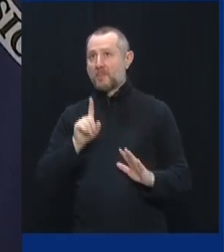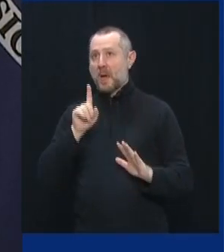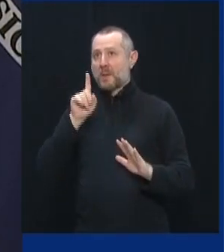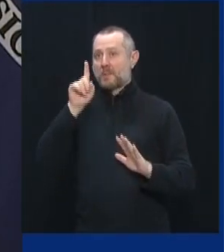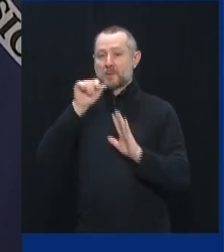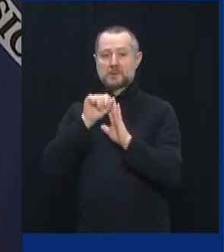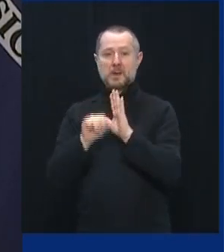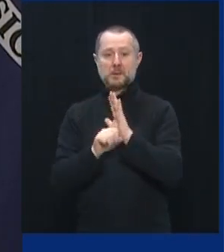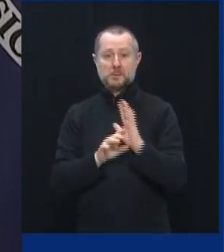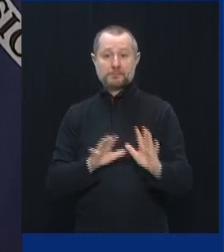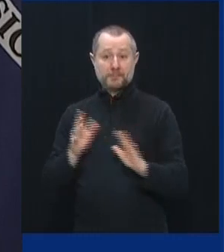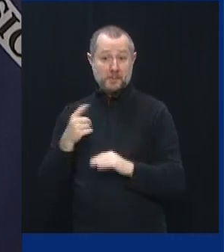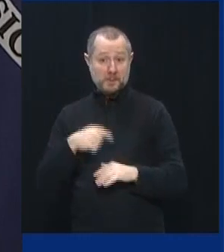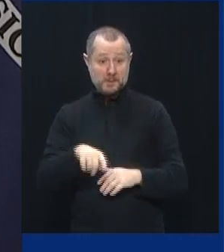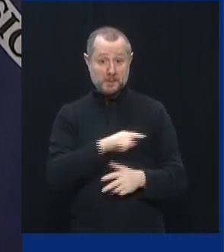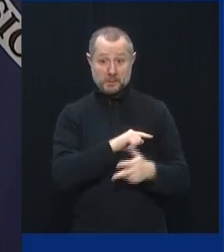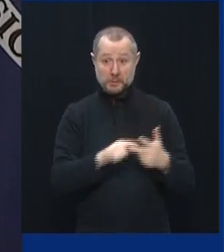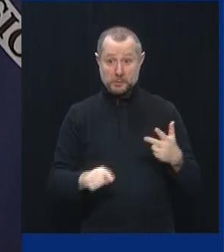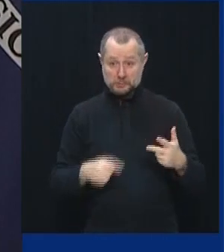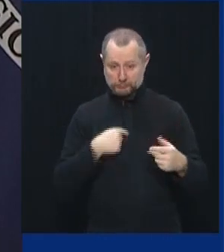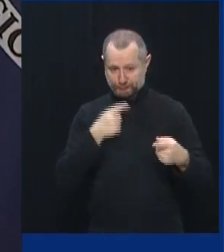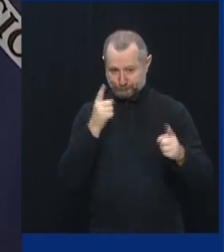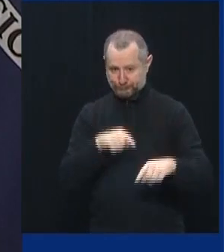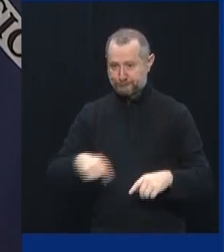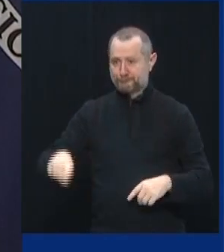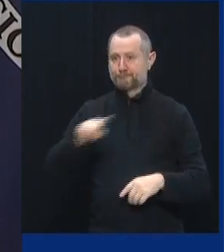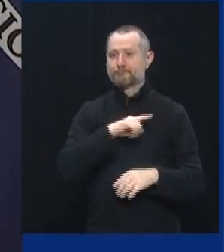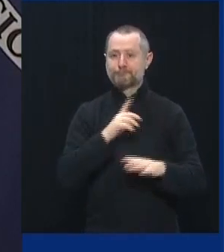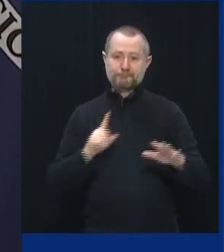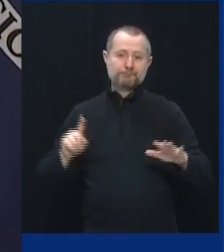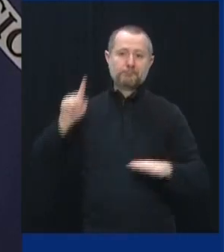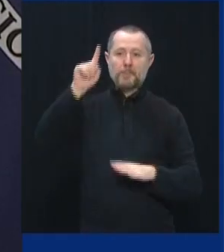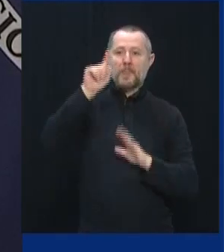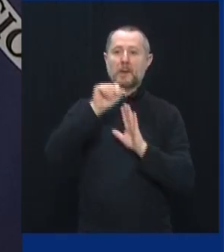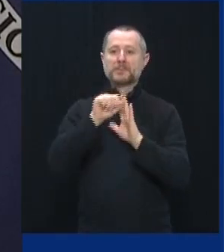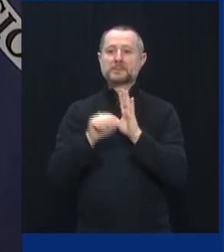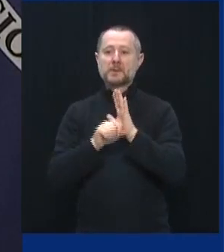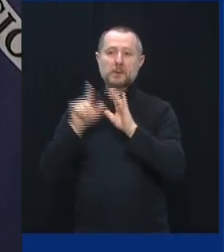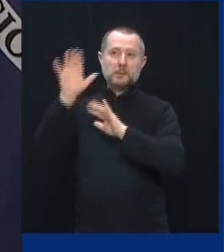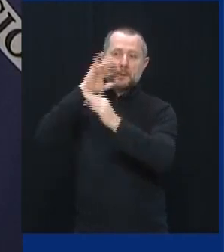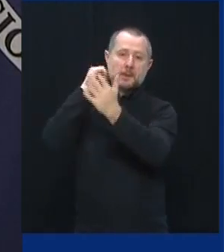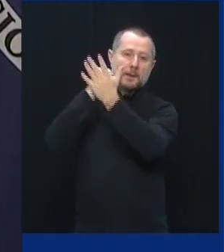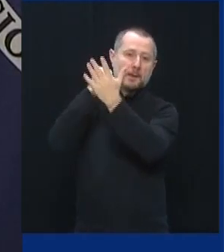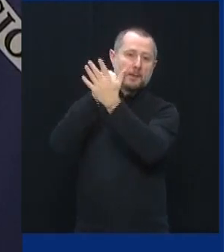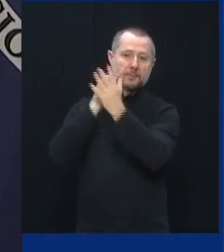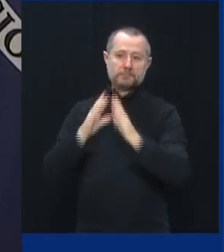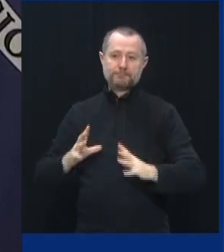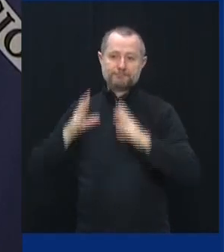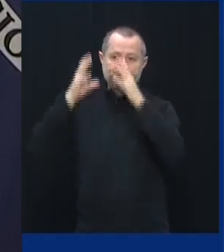PAT AND SARAH BECAUSE WE STILL HAVE MORE SNOW MOVING UPSTATE, THE STORM IS MOVING NORTH AND